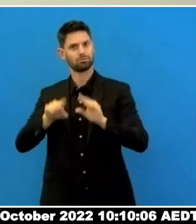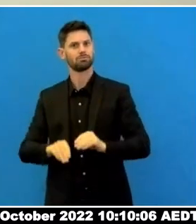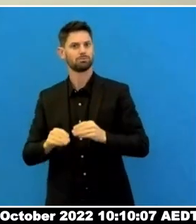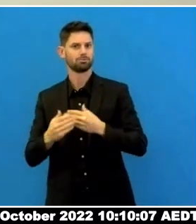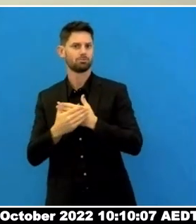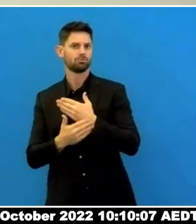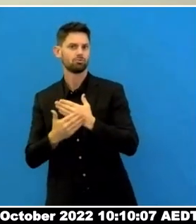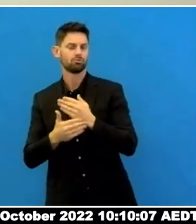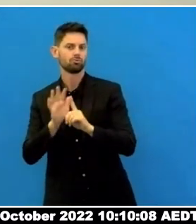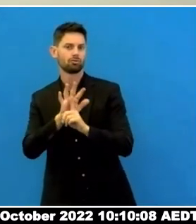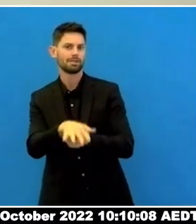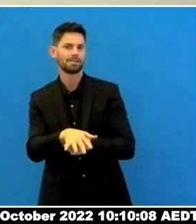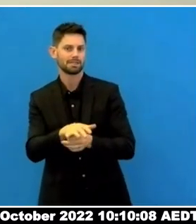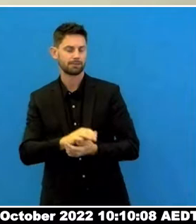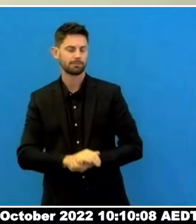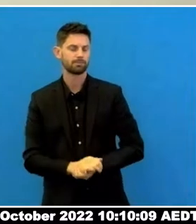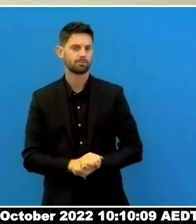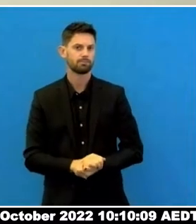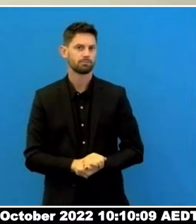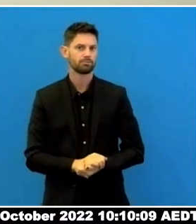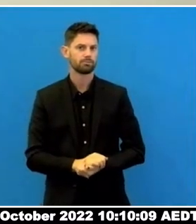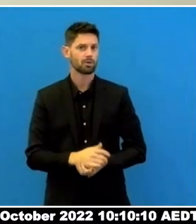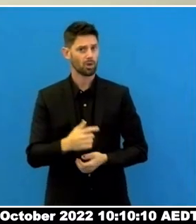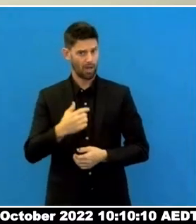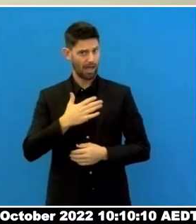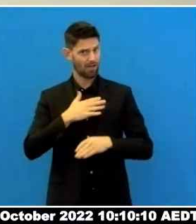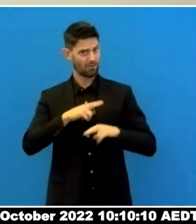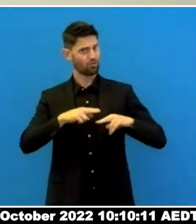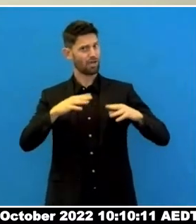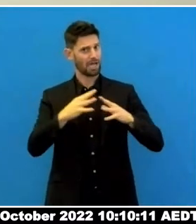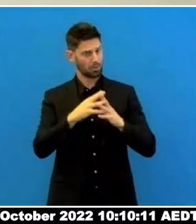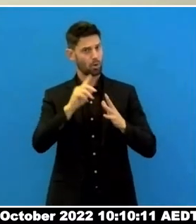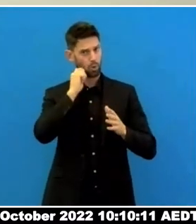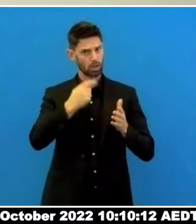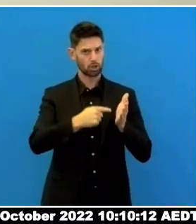how racism presents itself in individual and context specific ways.